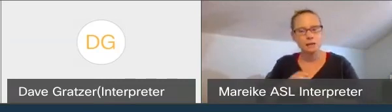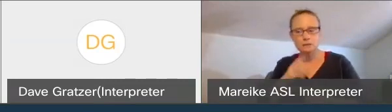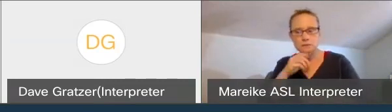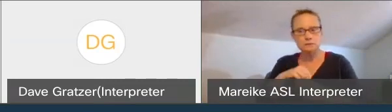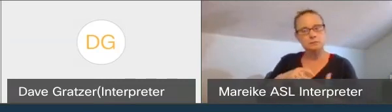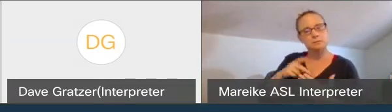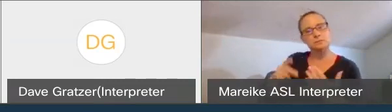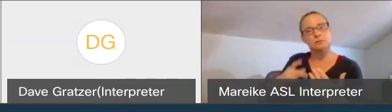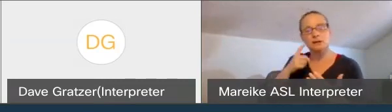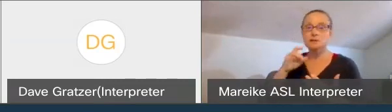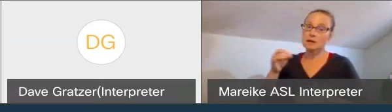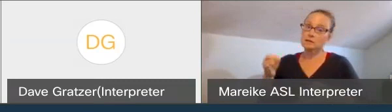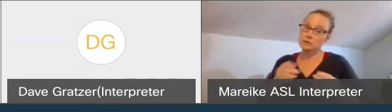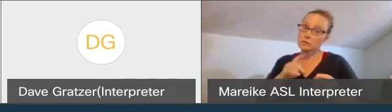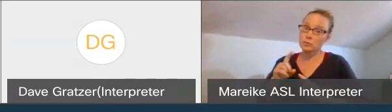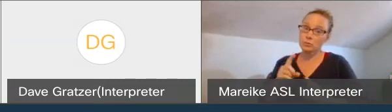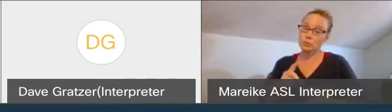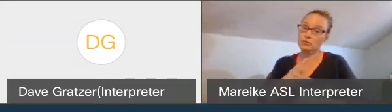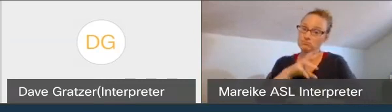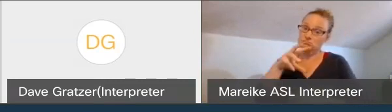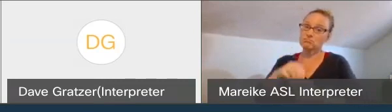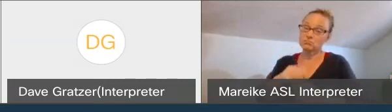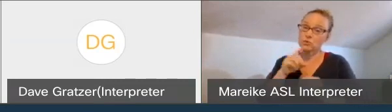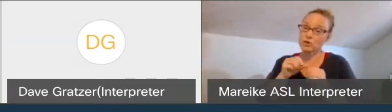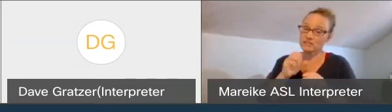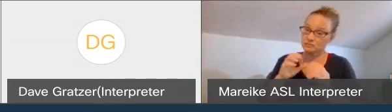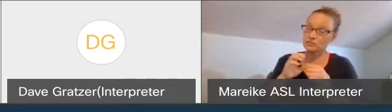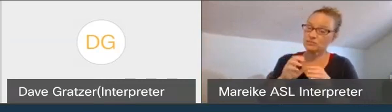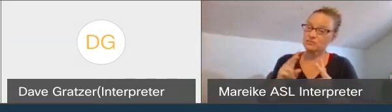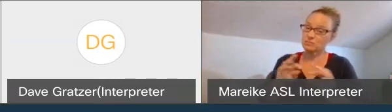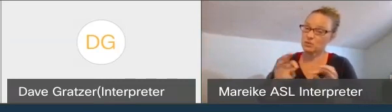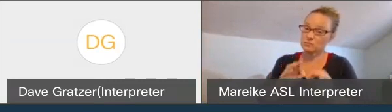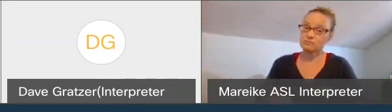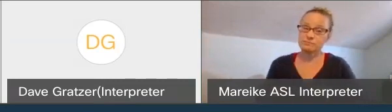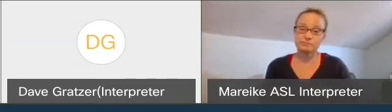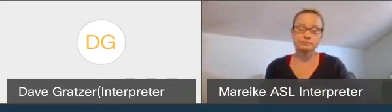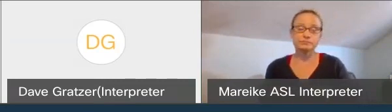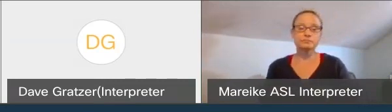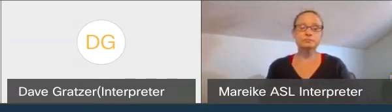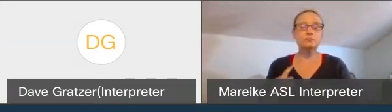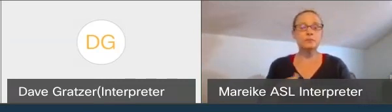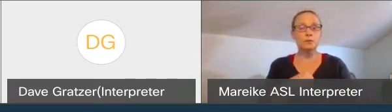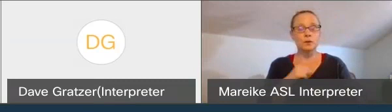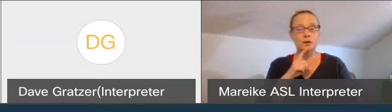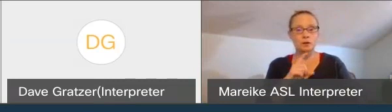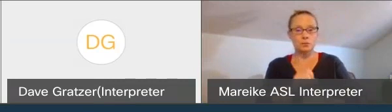a court-ordered component, consistent communication is very essential. Um, we are working on implementing MOUs